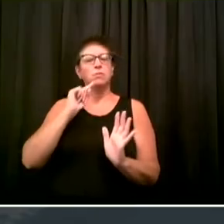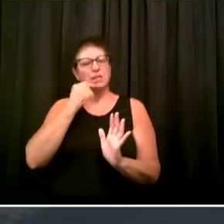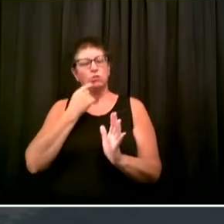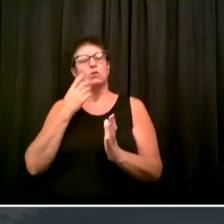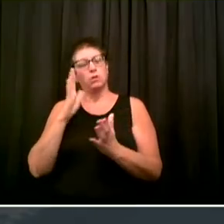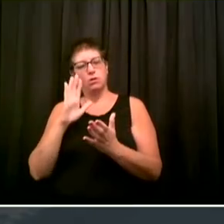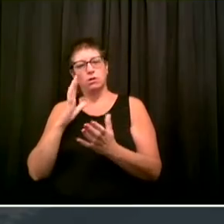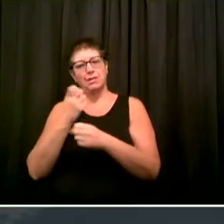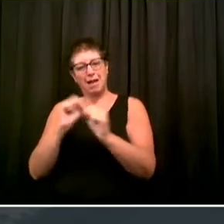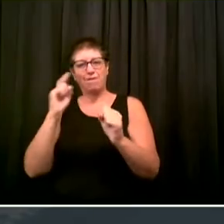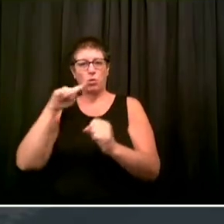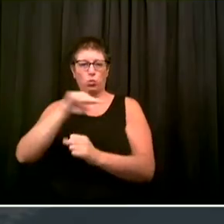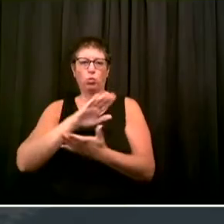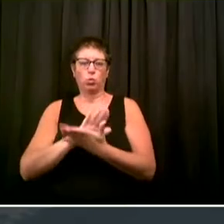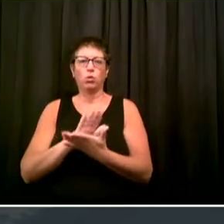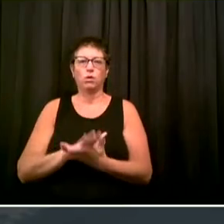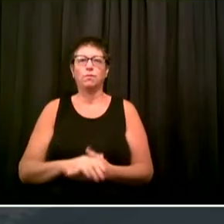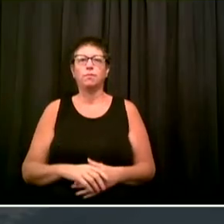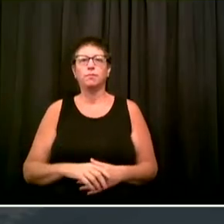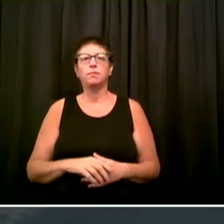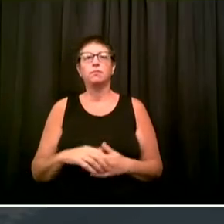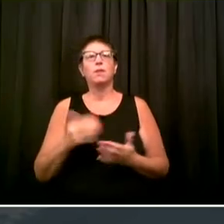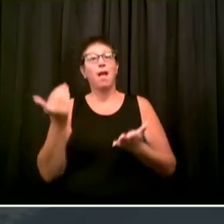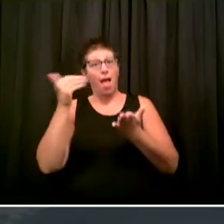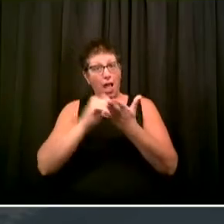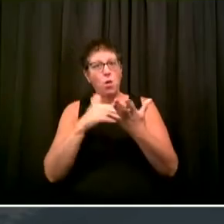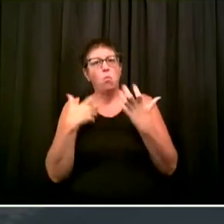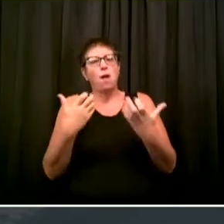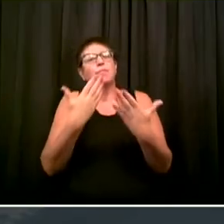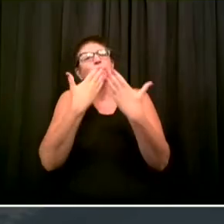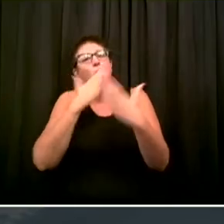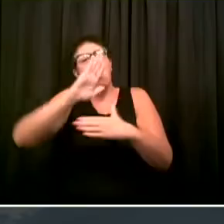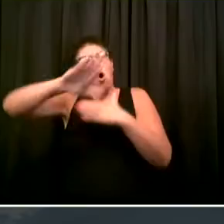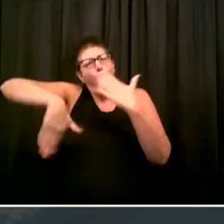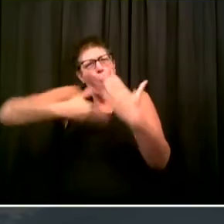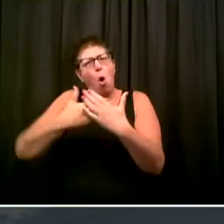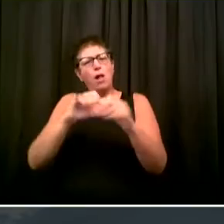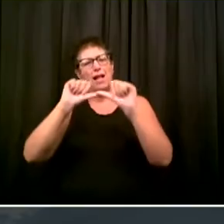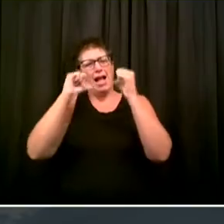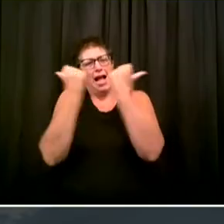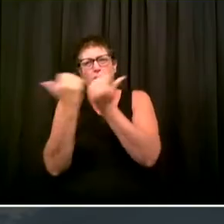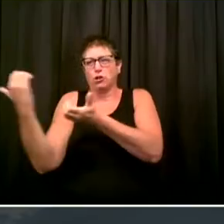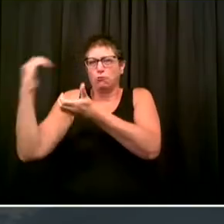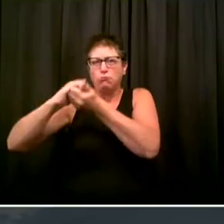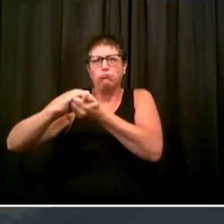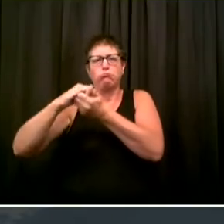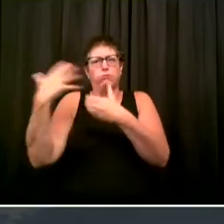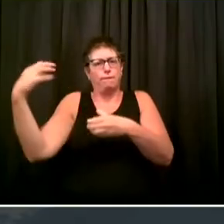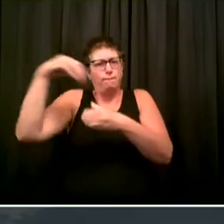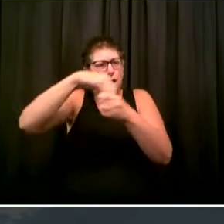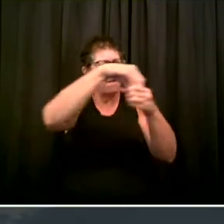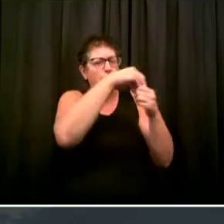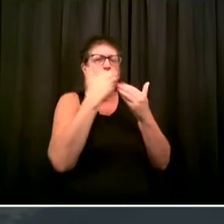SO THAT IS THE EFFO RTGNOIG ON RIGHT NOW WITH A VARIETYO F AGENCIES WORKING